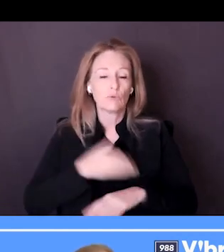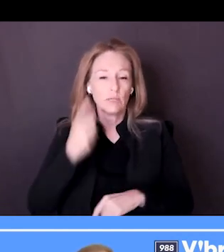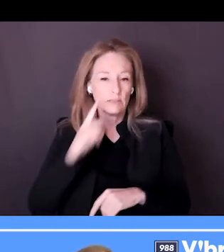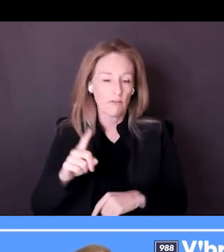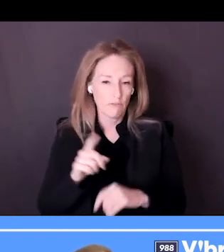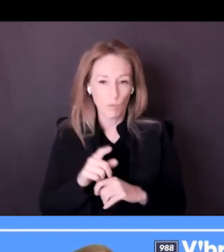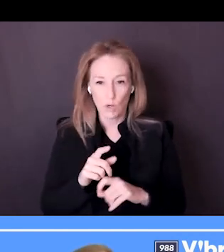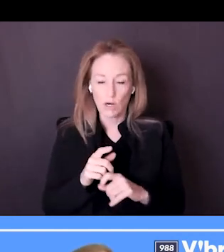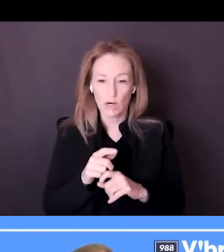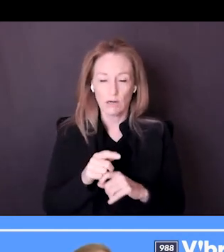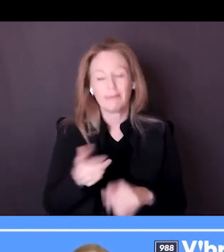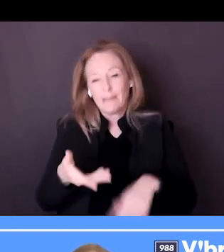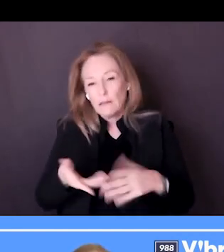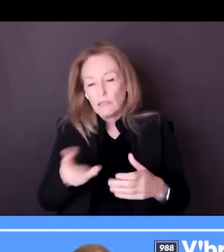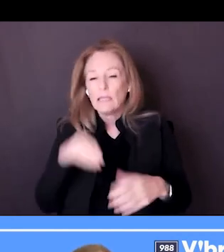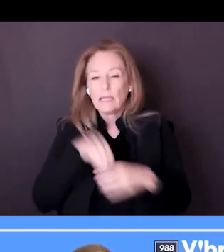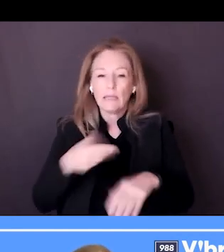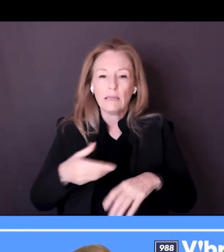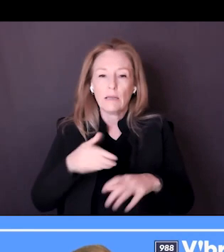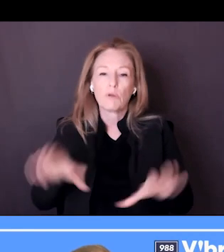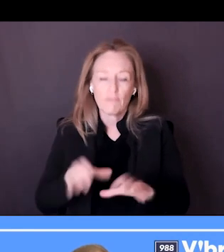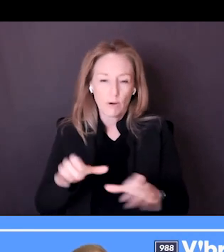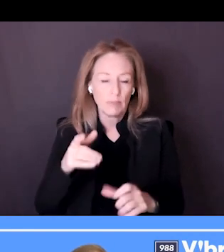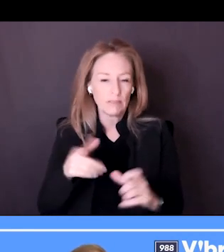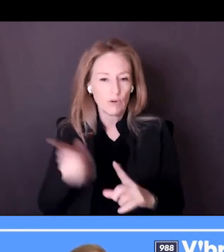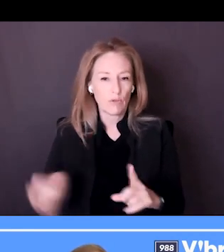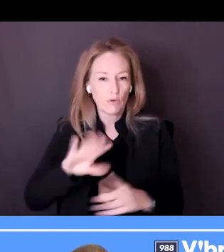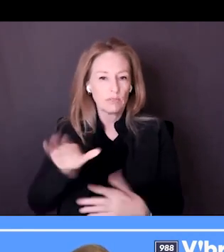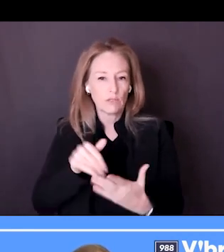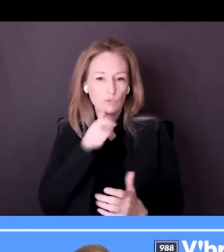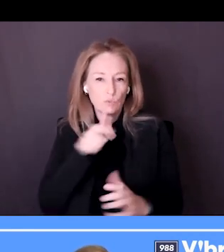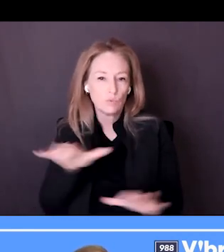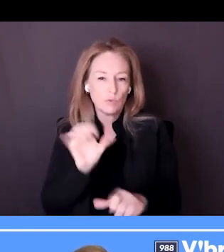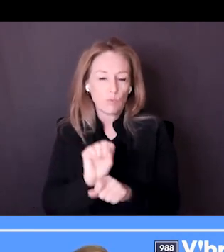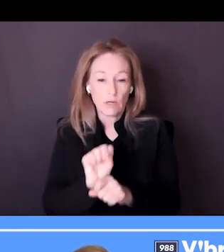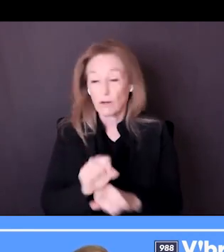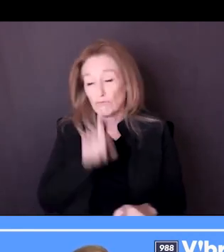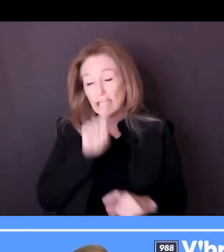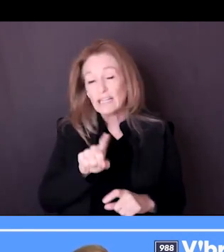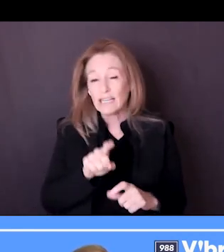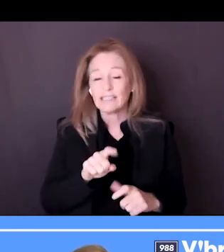IT IS ALL ABOUT THE CENTERS LEVERAGING THE DATA AND GETTING SOMETHING